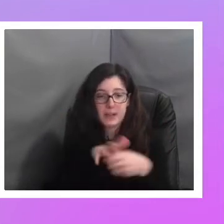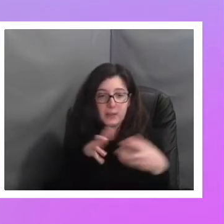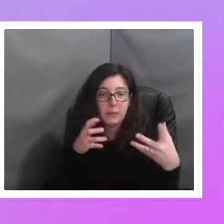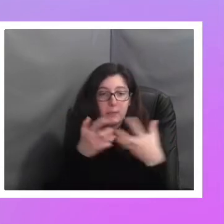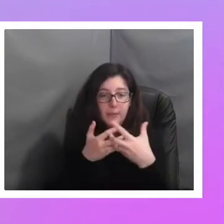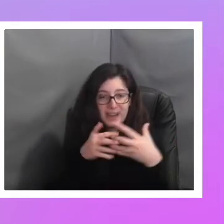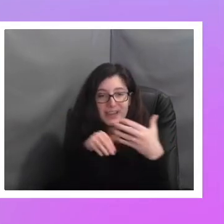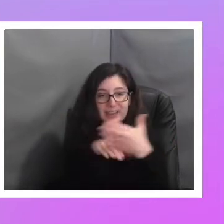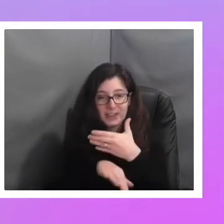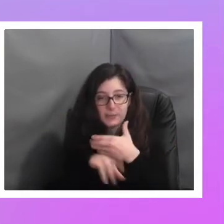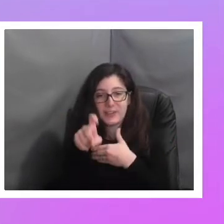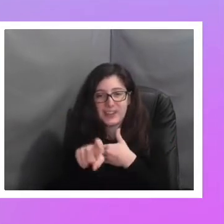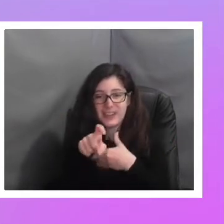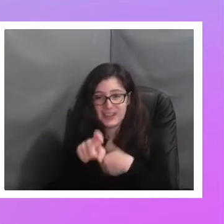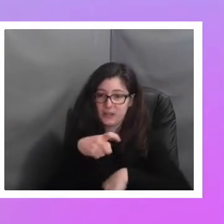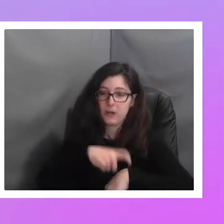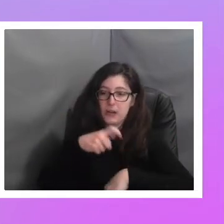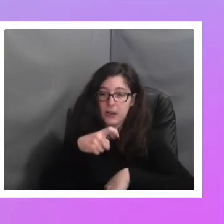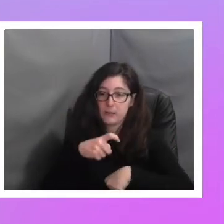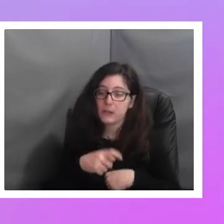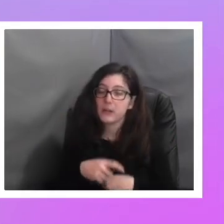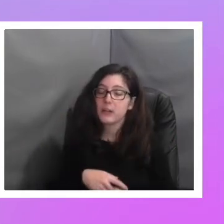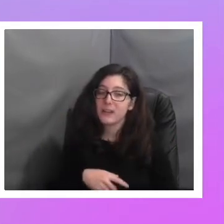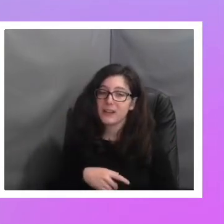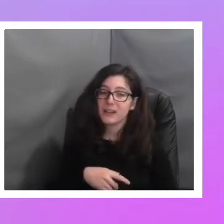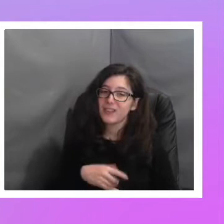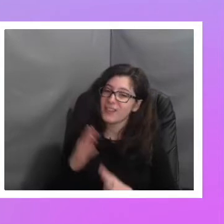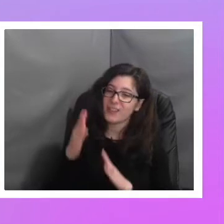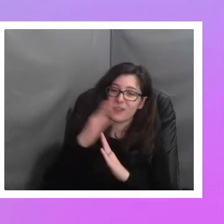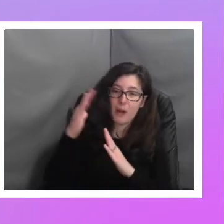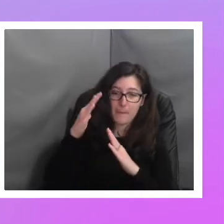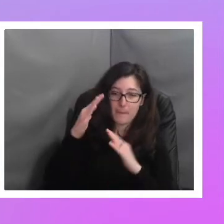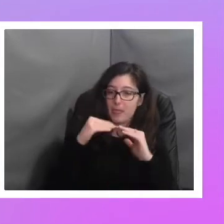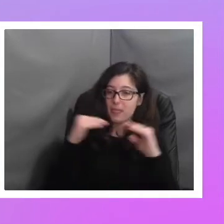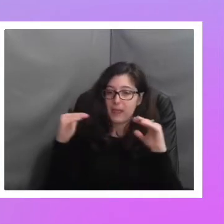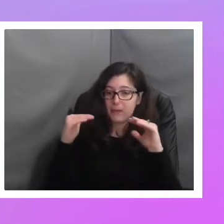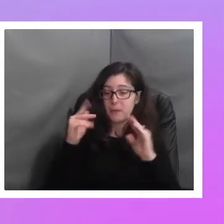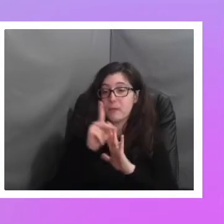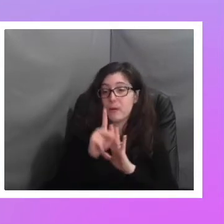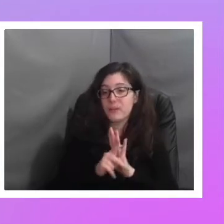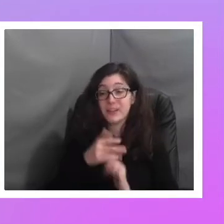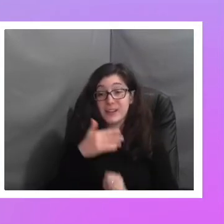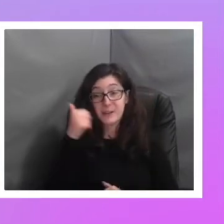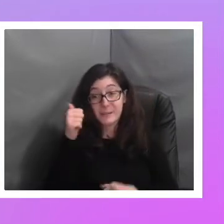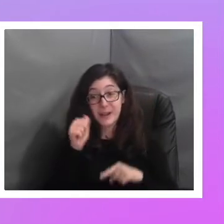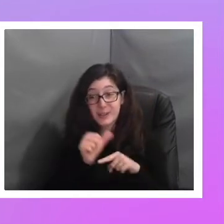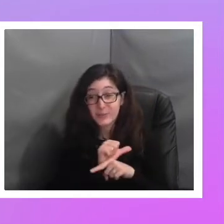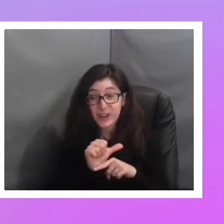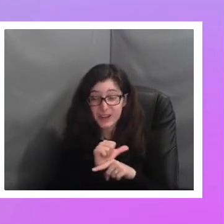This is mostly about high-level policies, but a best practice, in fact, a really important practice